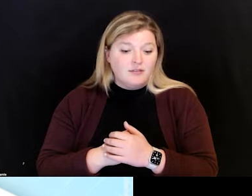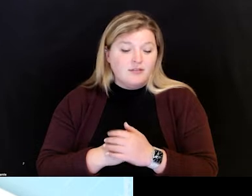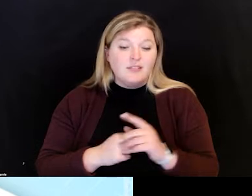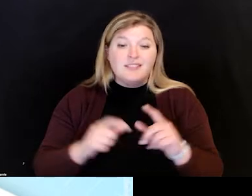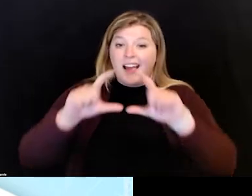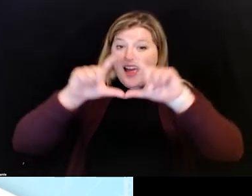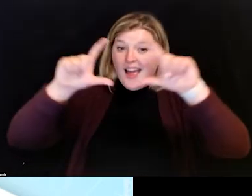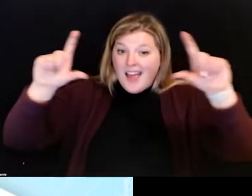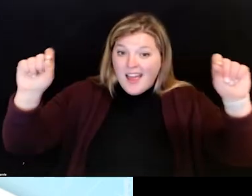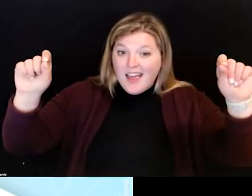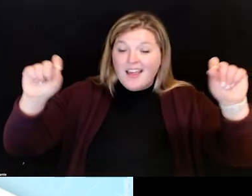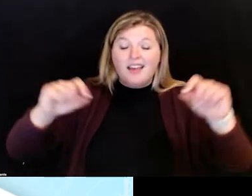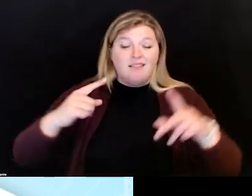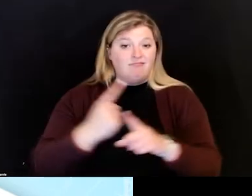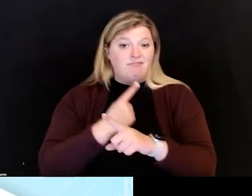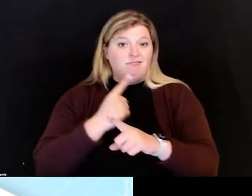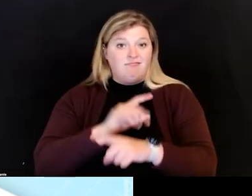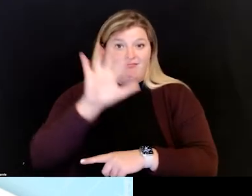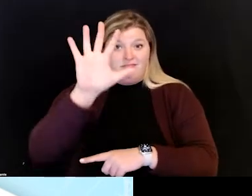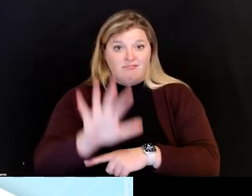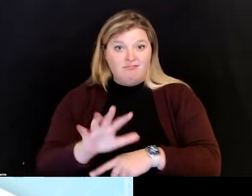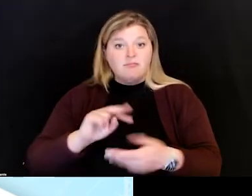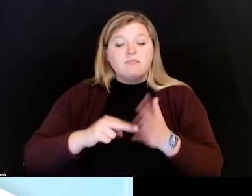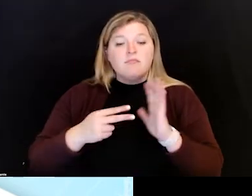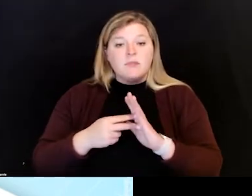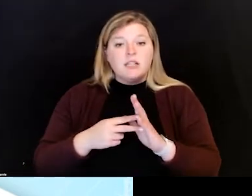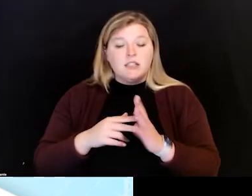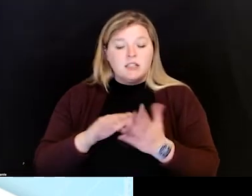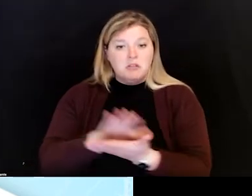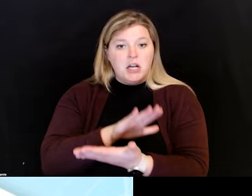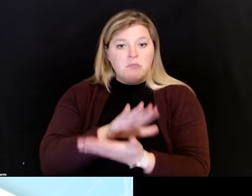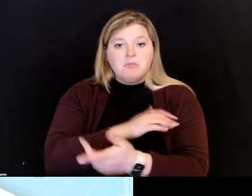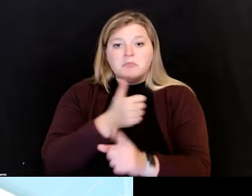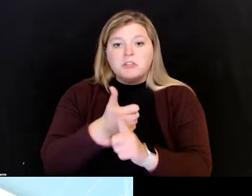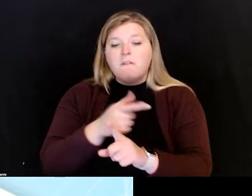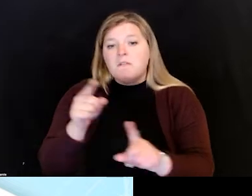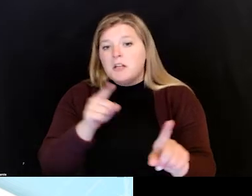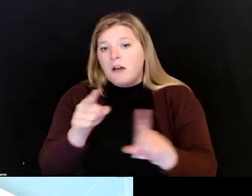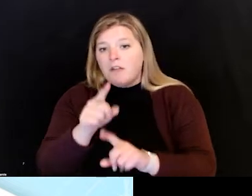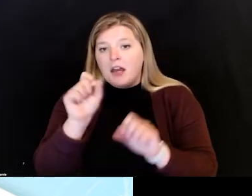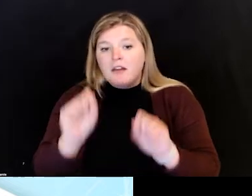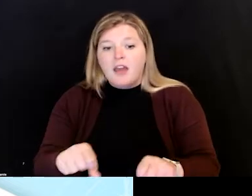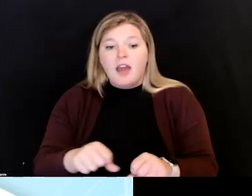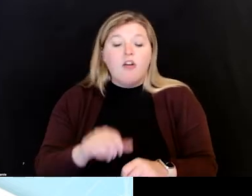is what makes a document navigable. It makes your interactive, automated table of contents